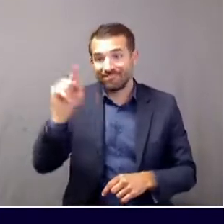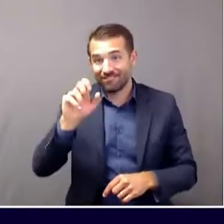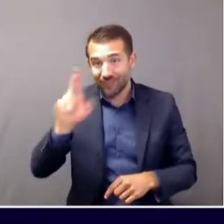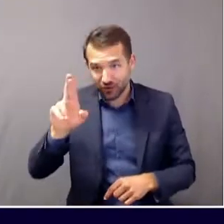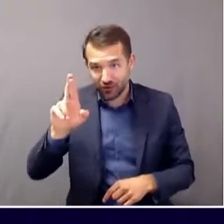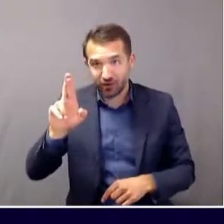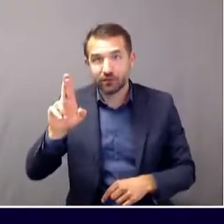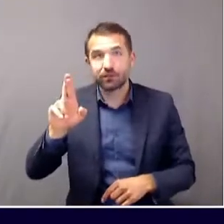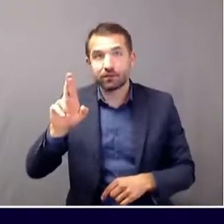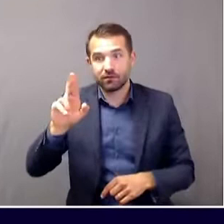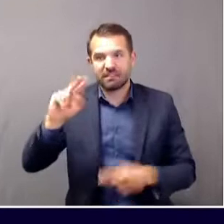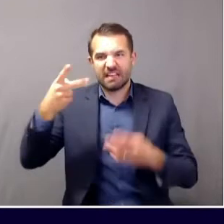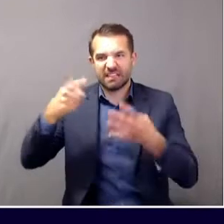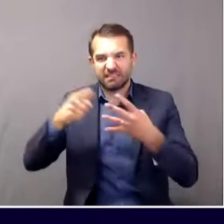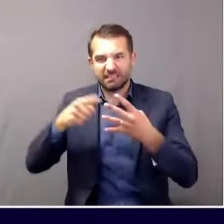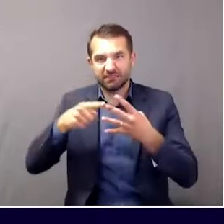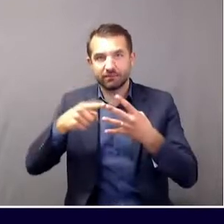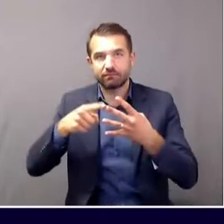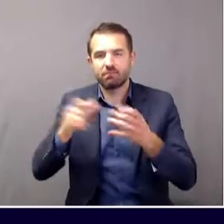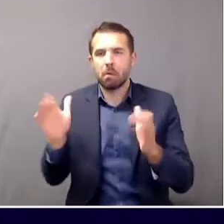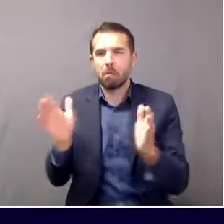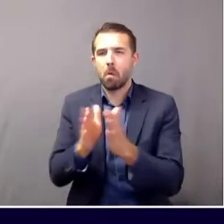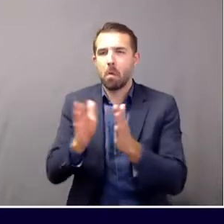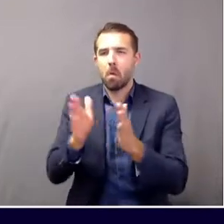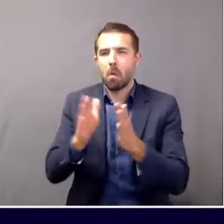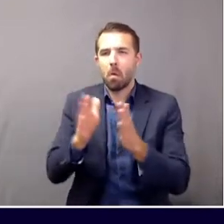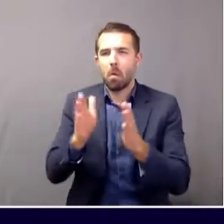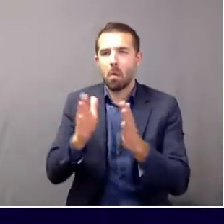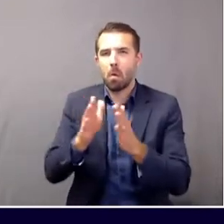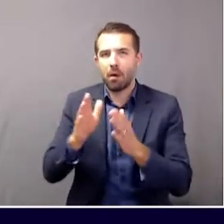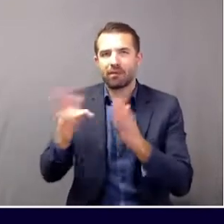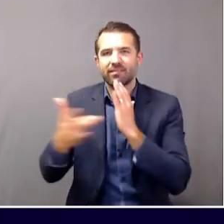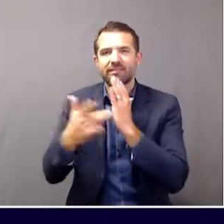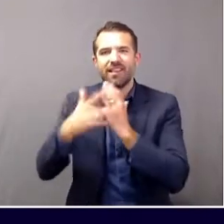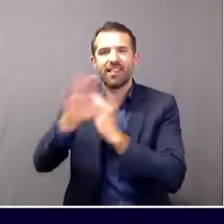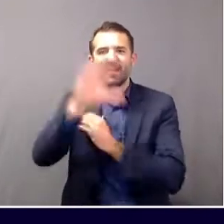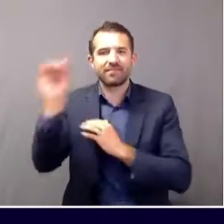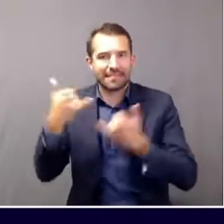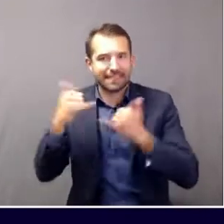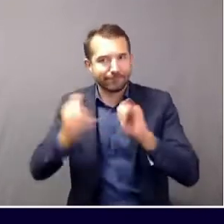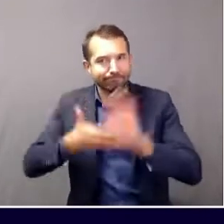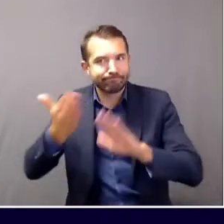that trial to remains active